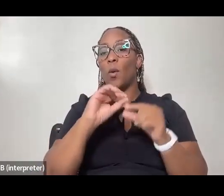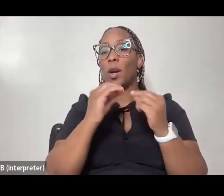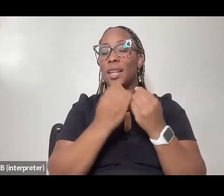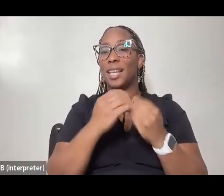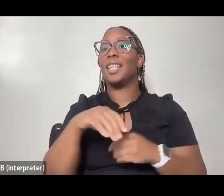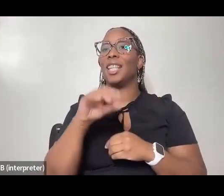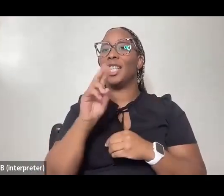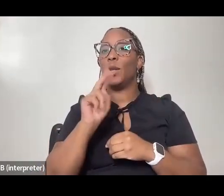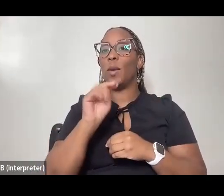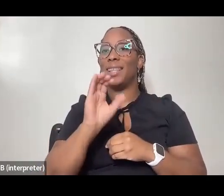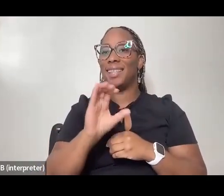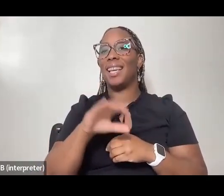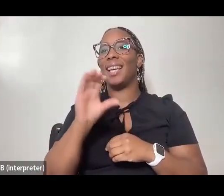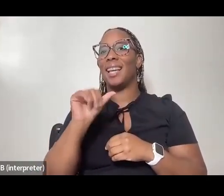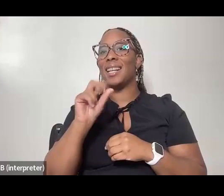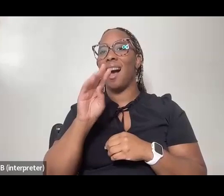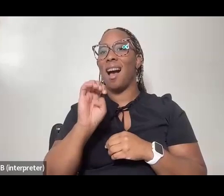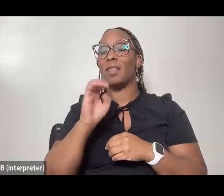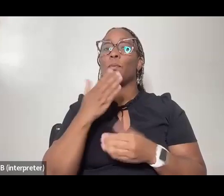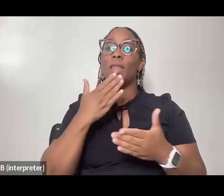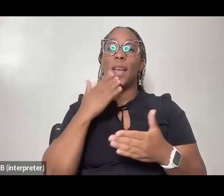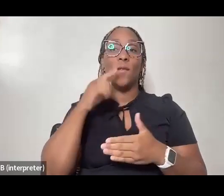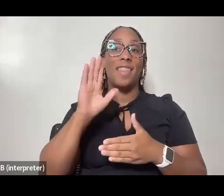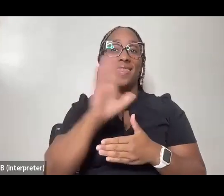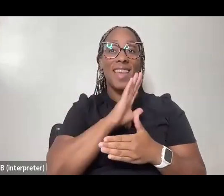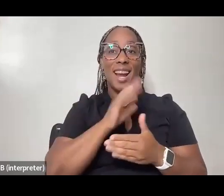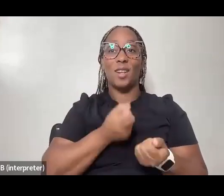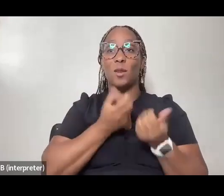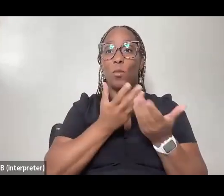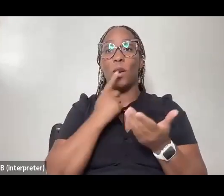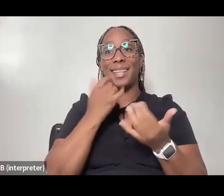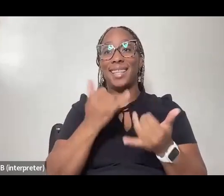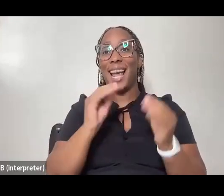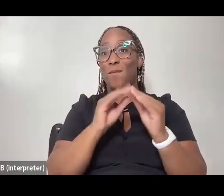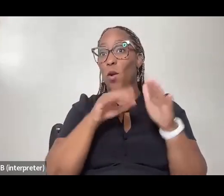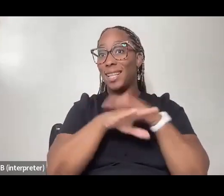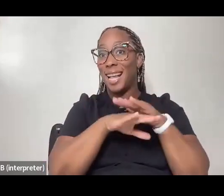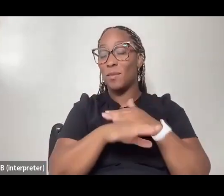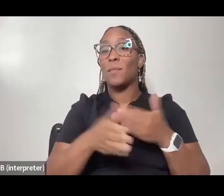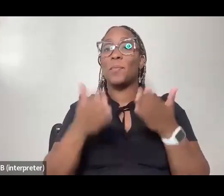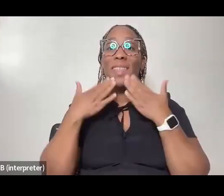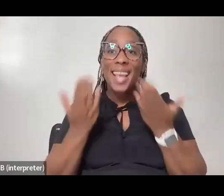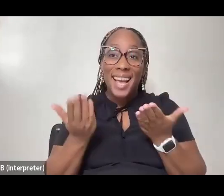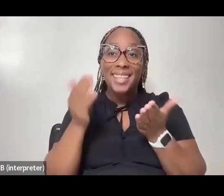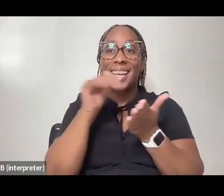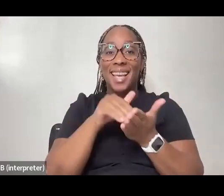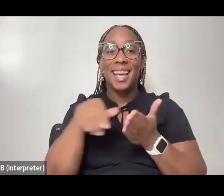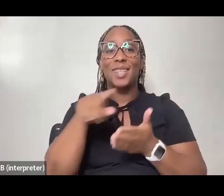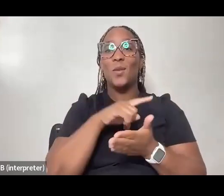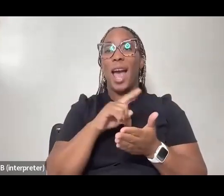We are thankful for their support in making today more accessible and thanks again to our presenters who donated their